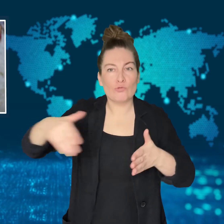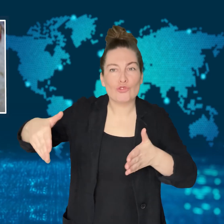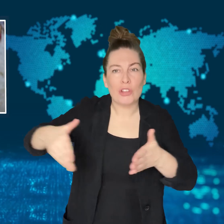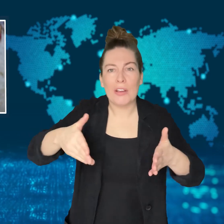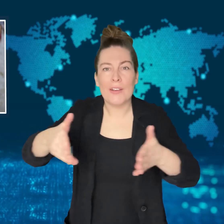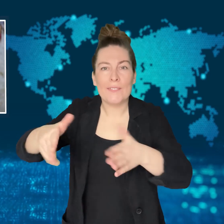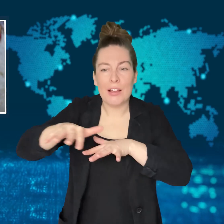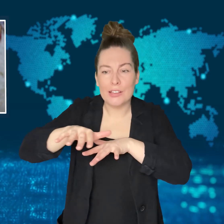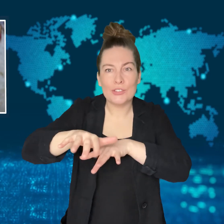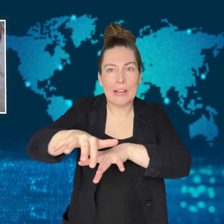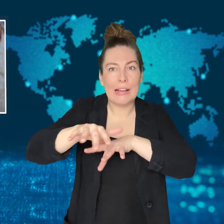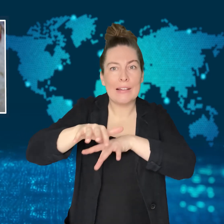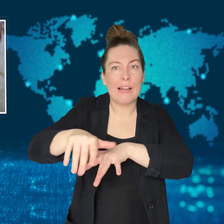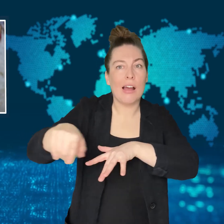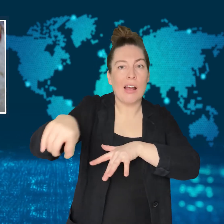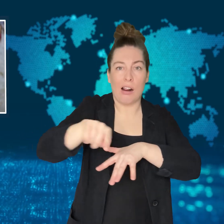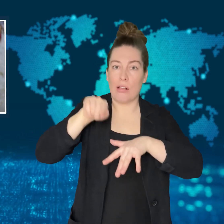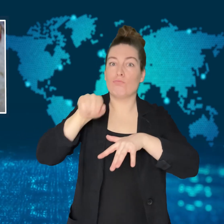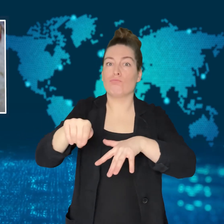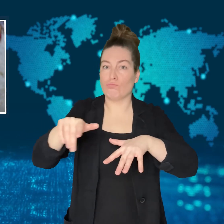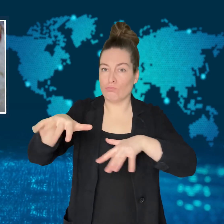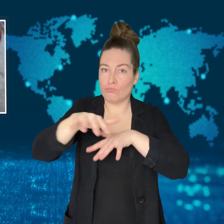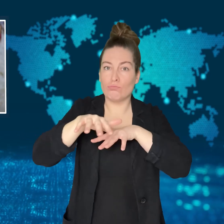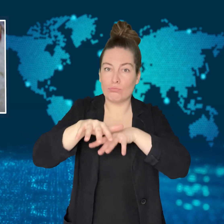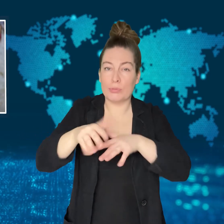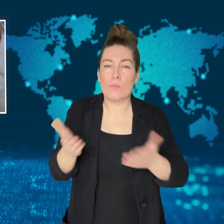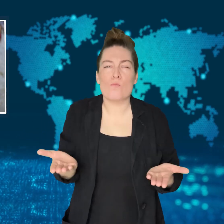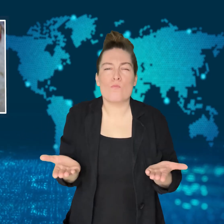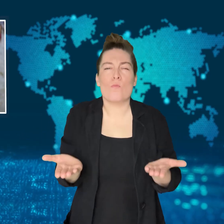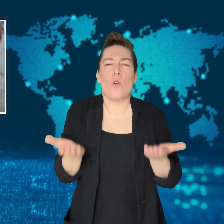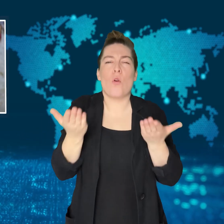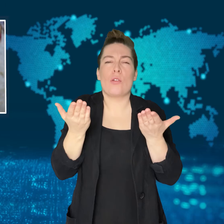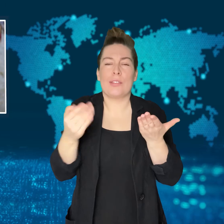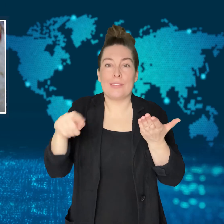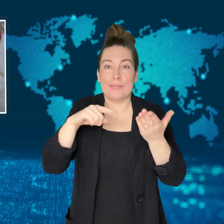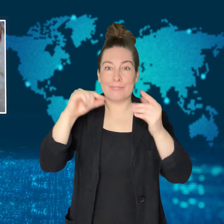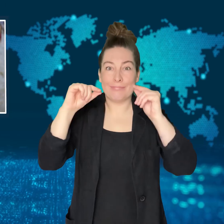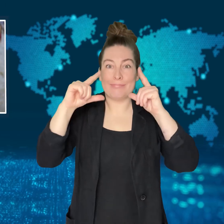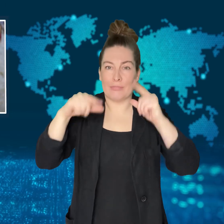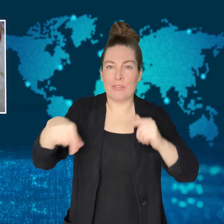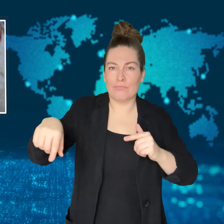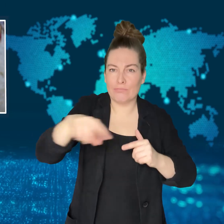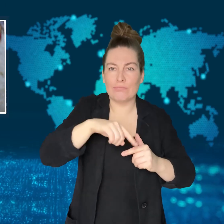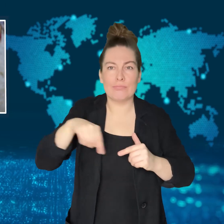The river bathing takes place every day.